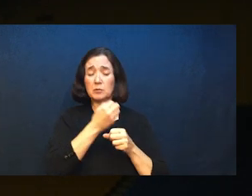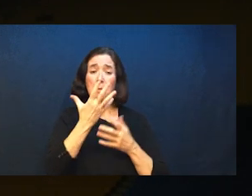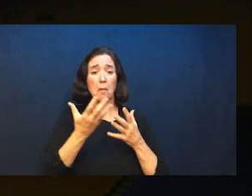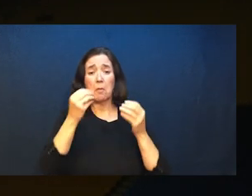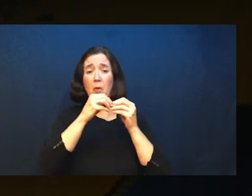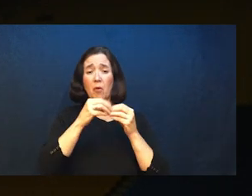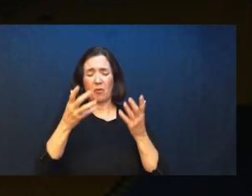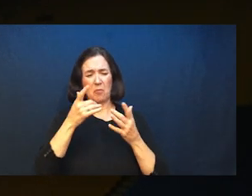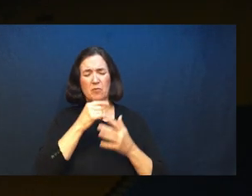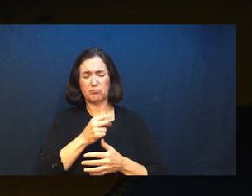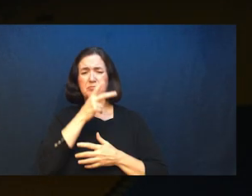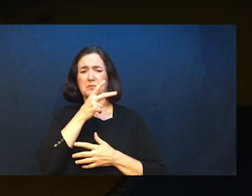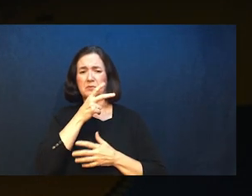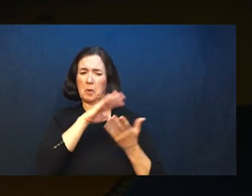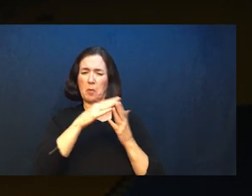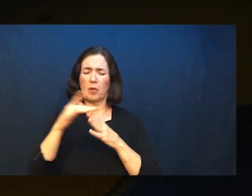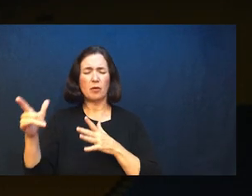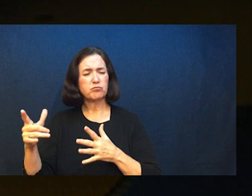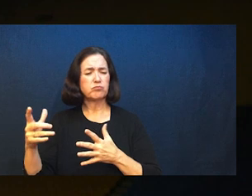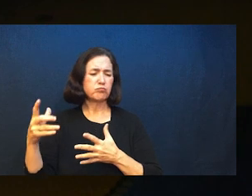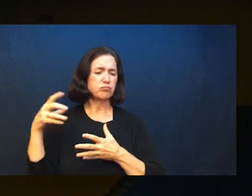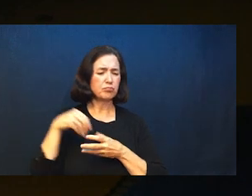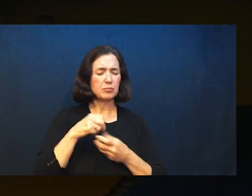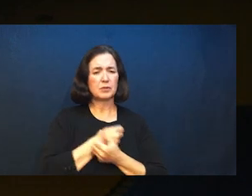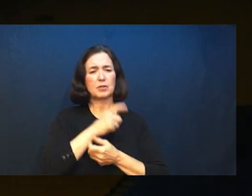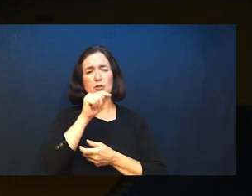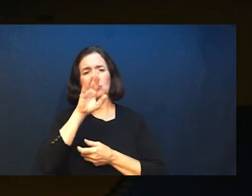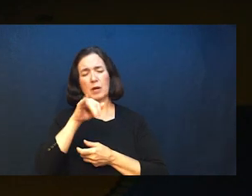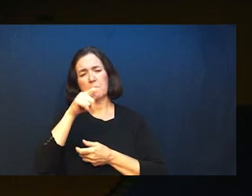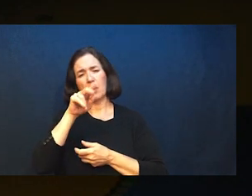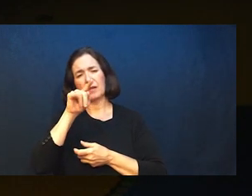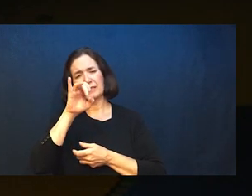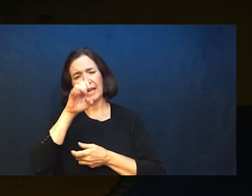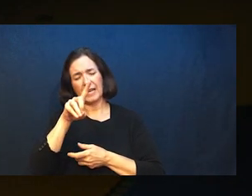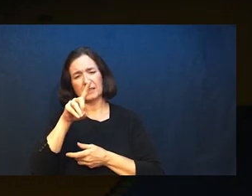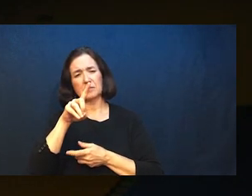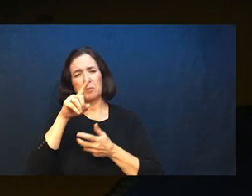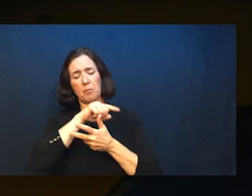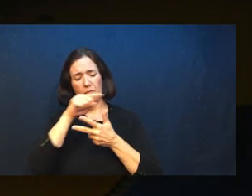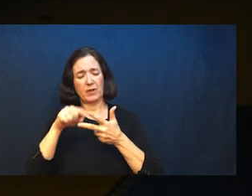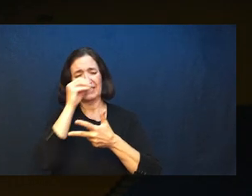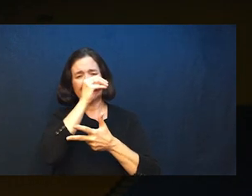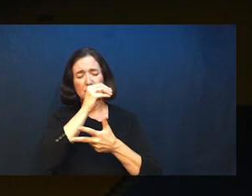a distinctive community that embraces the tripartite mission of teaching, research, and service.